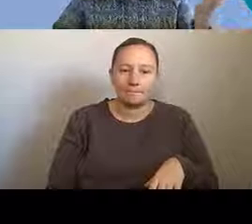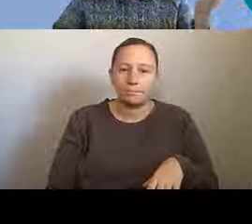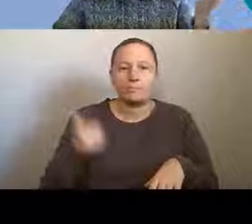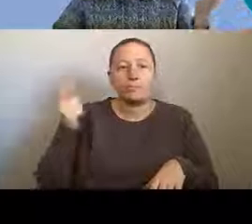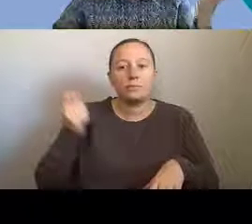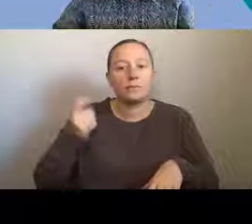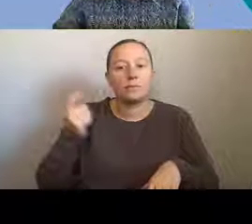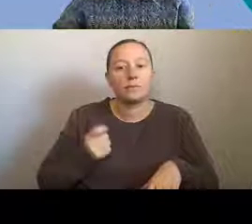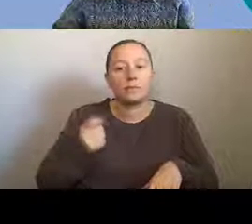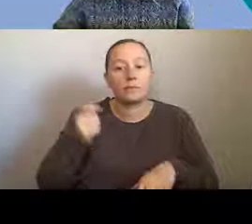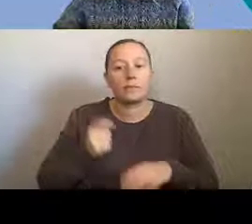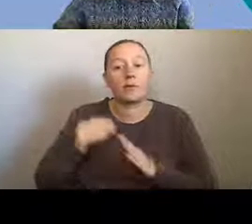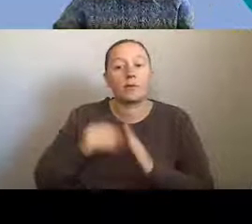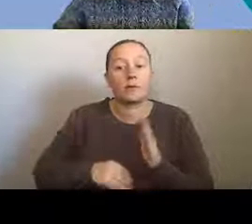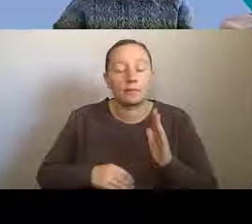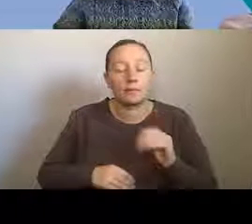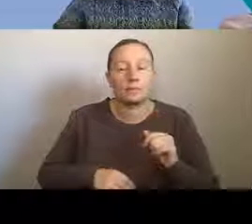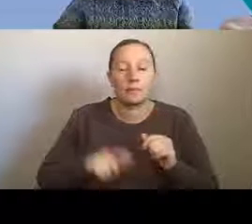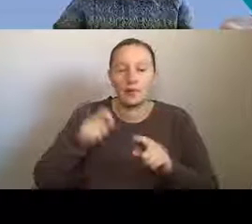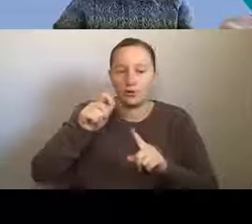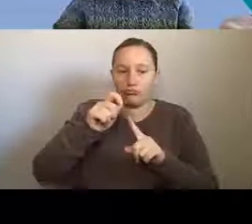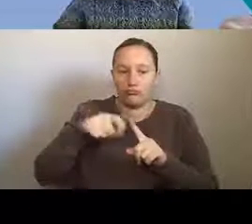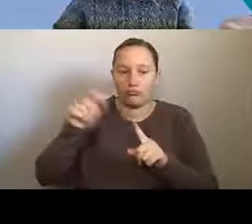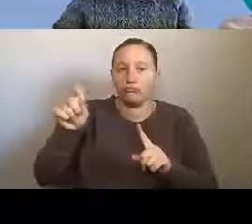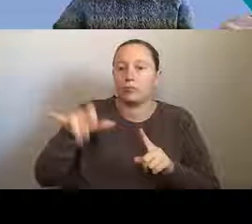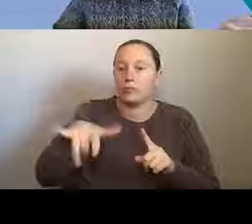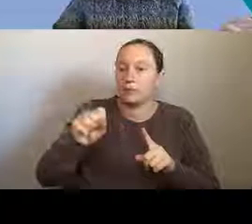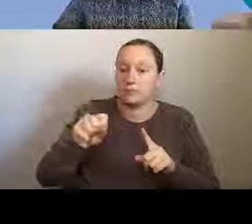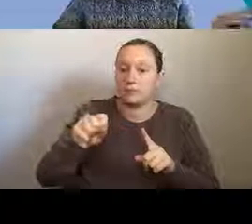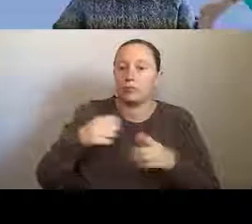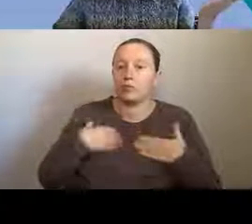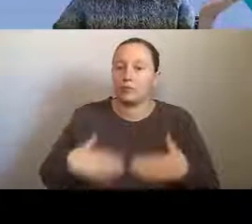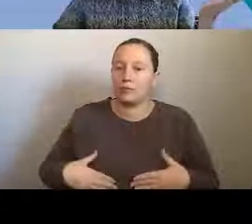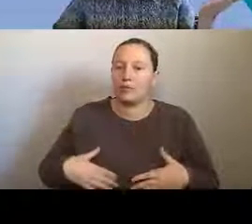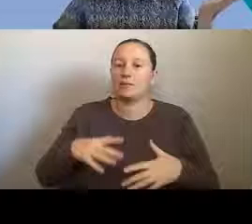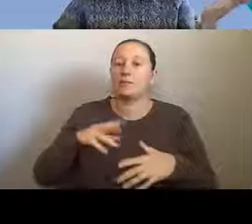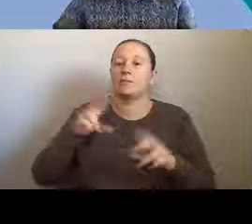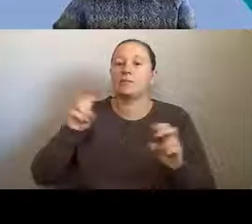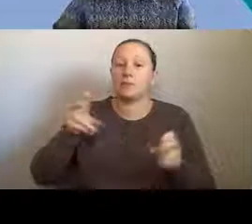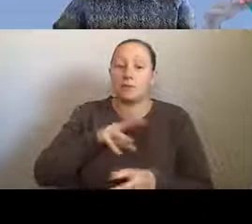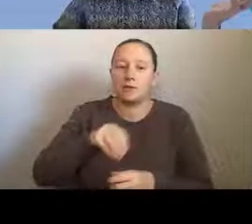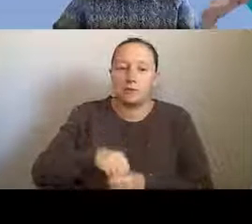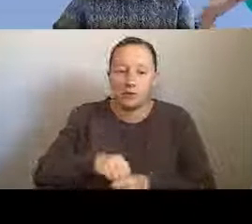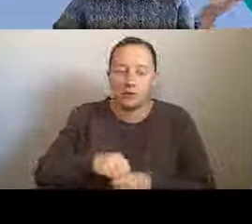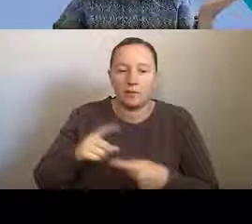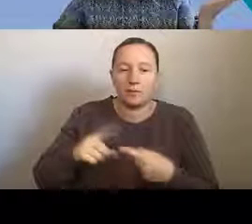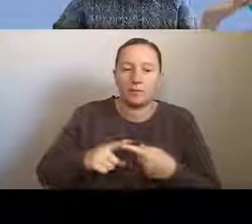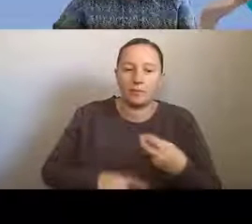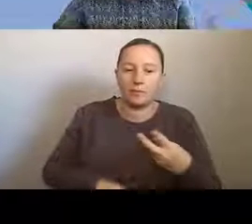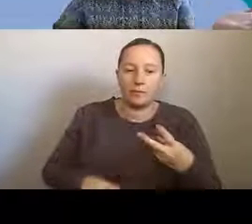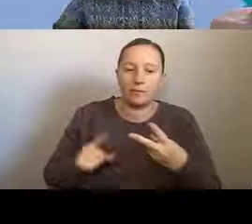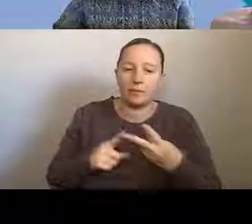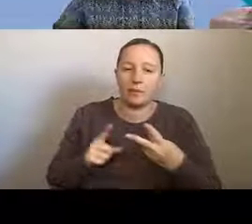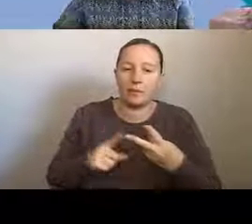you would check yes to human subjects involvement, and then I left here the part about exempt research,